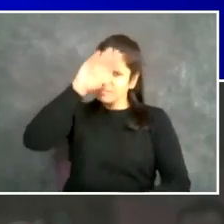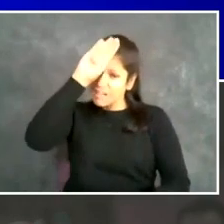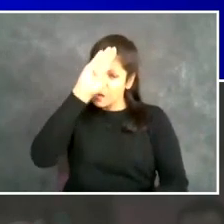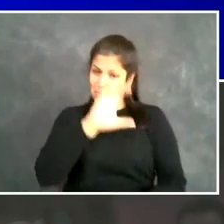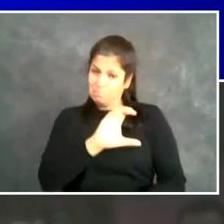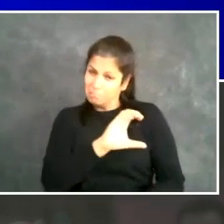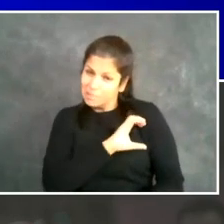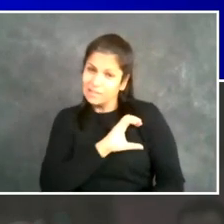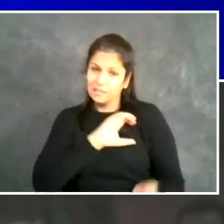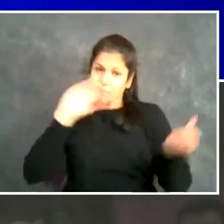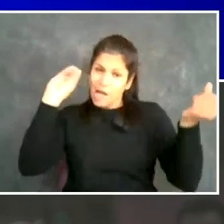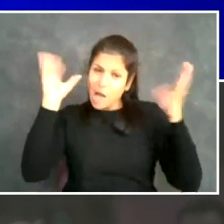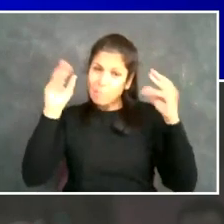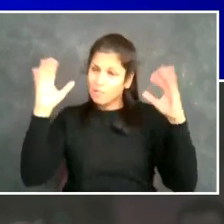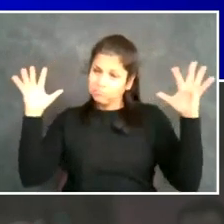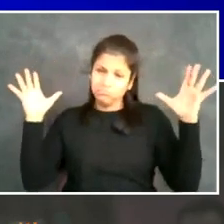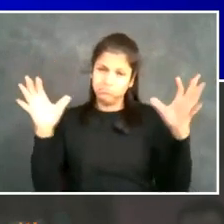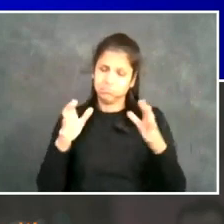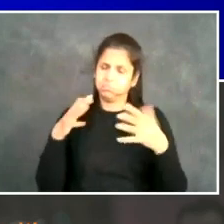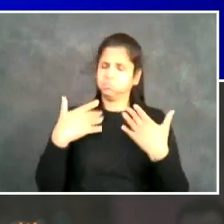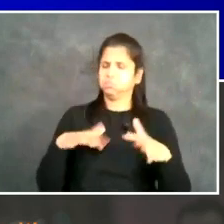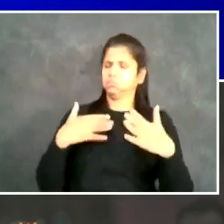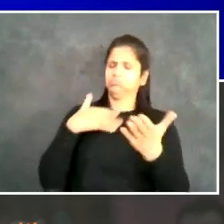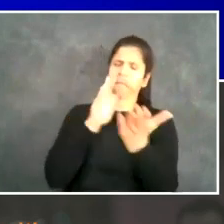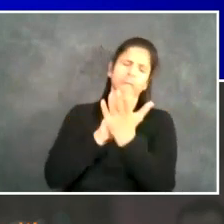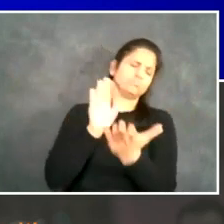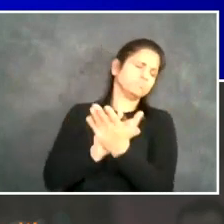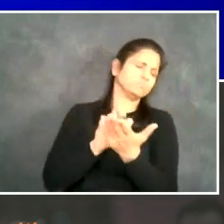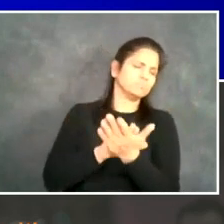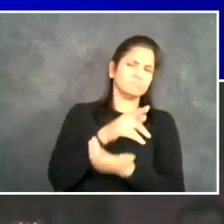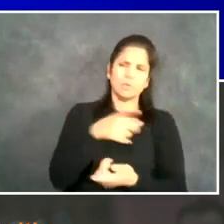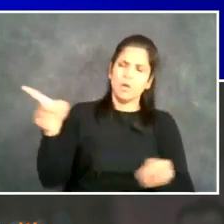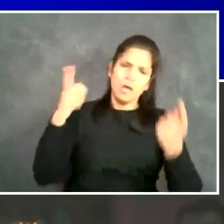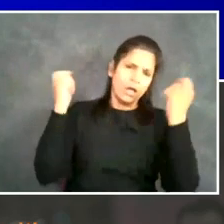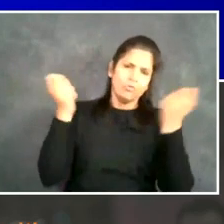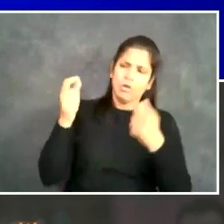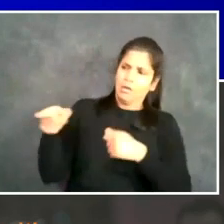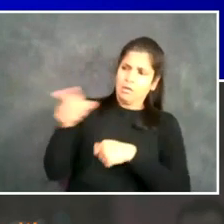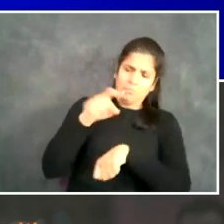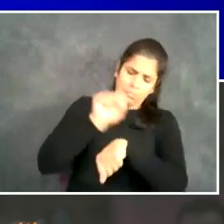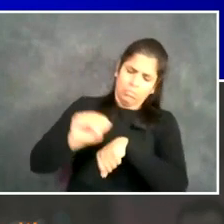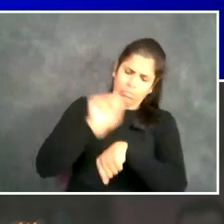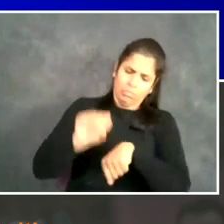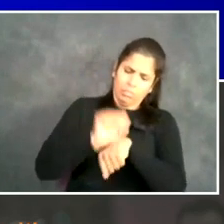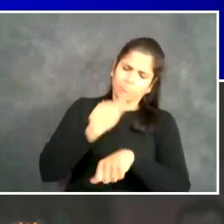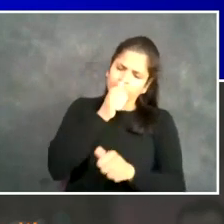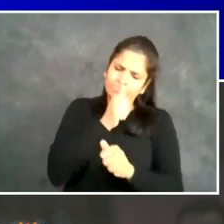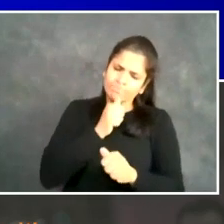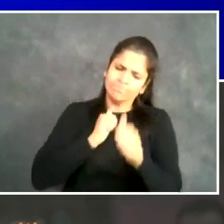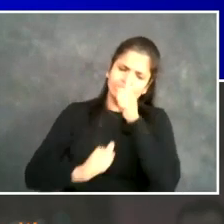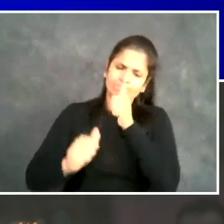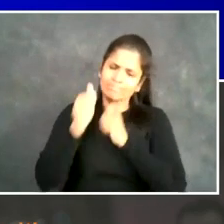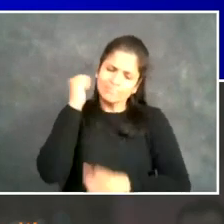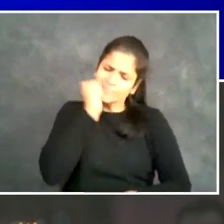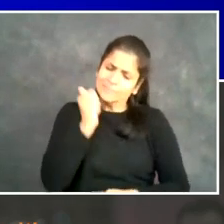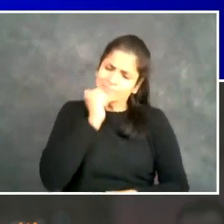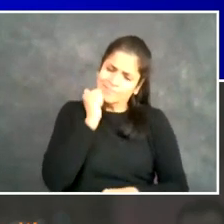OUR HEROS. NOW LET ME TALK ABOUT ANOTHER EFFORT TO PROTECT PEOPLE. AND THIS IS NOT ABOUT HOW WE